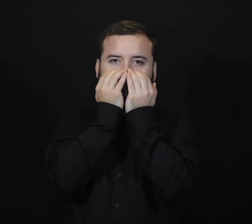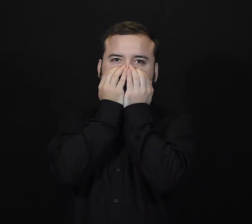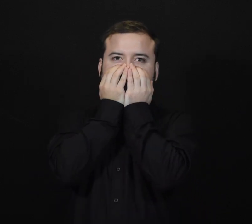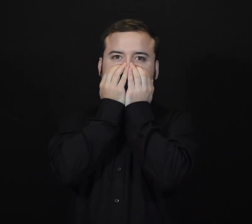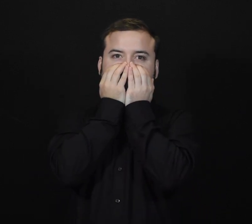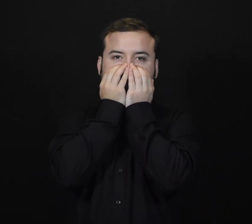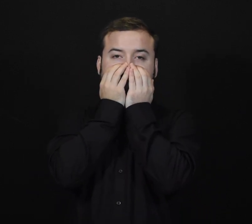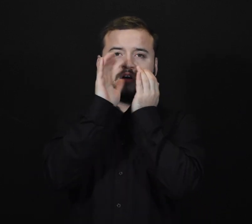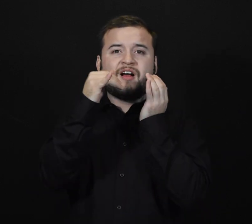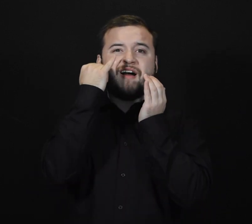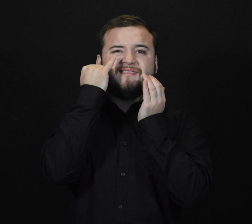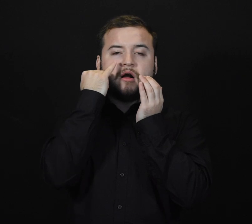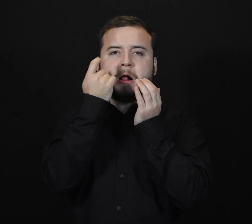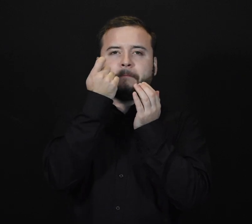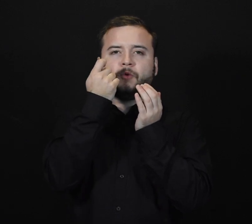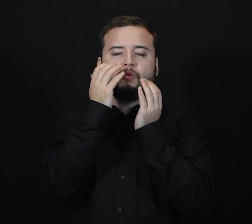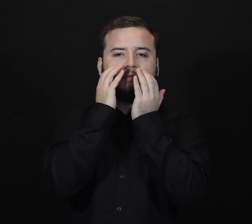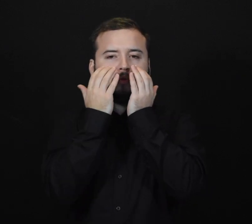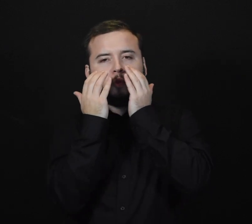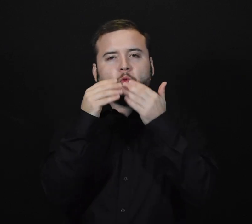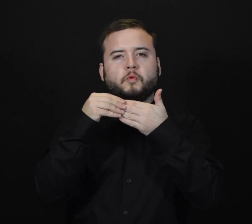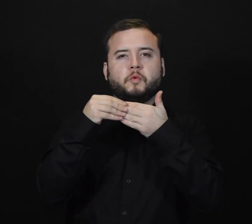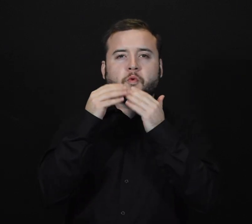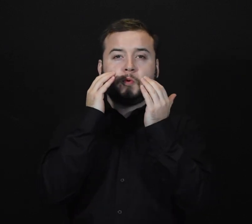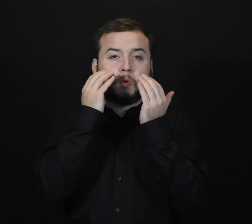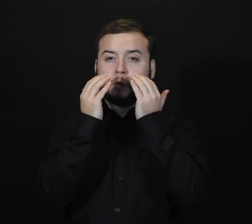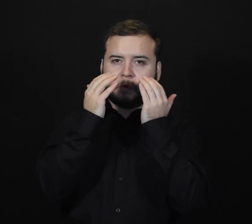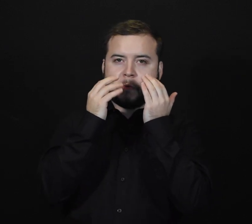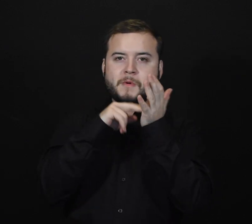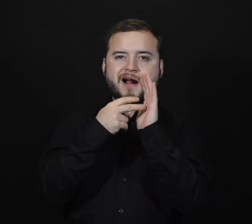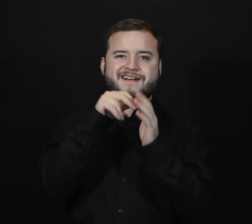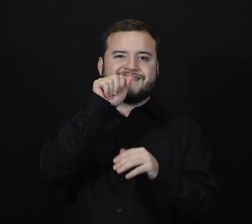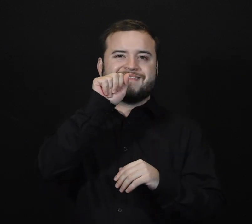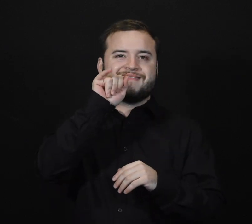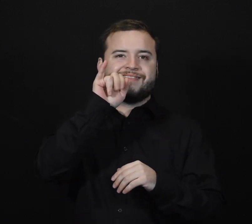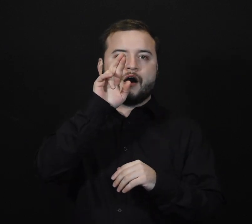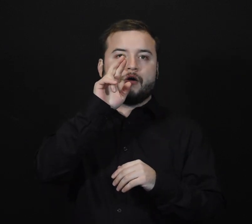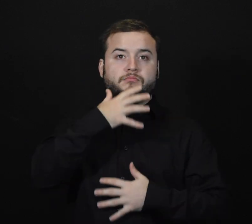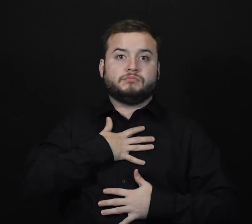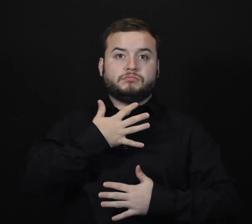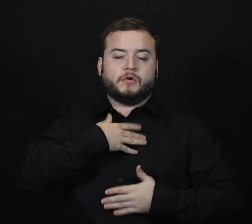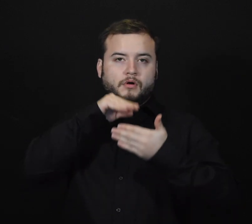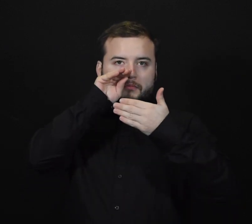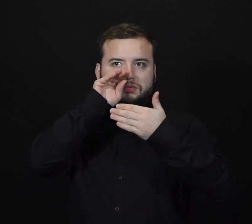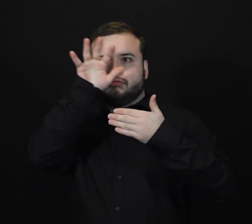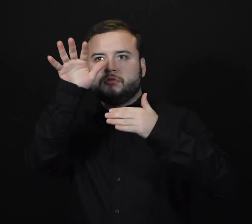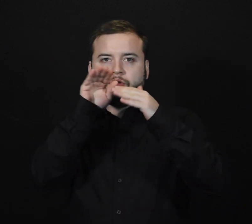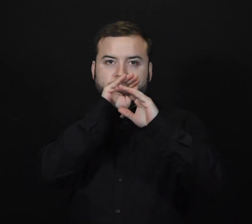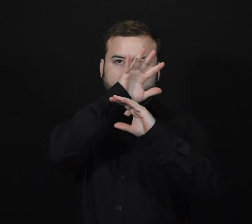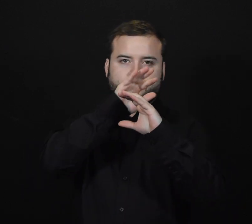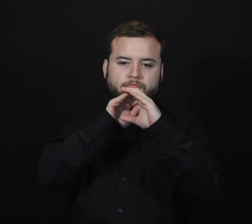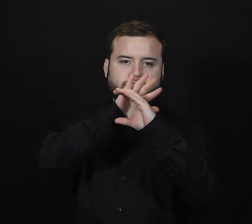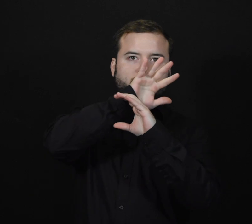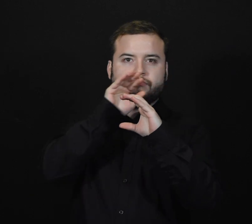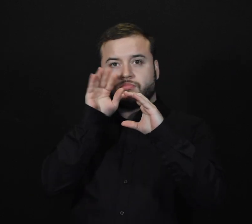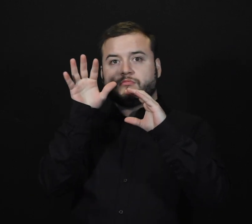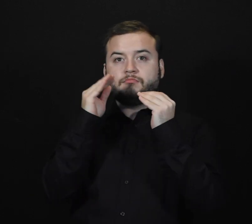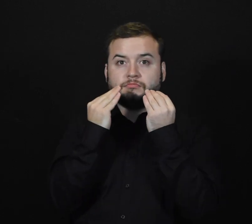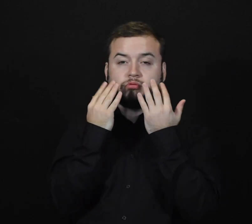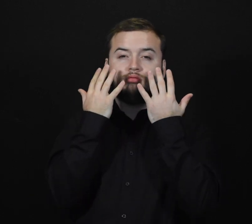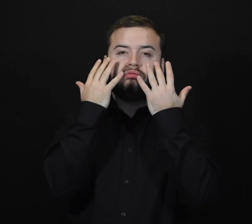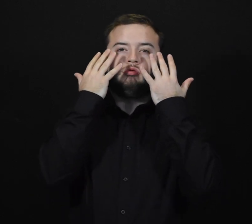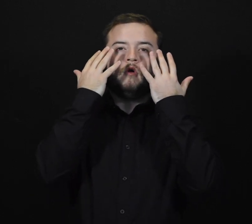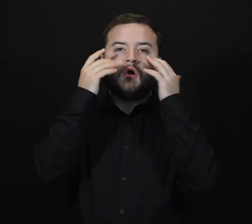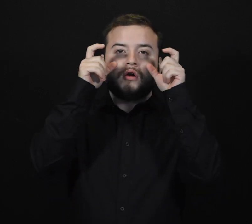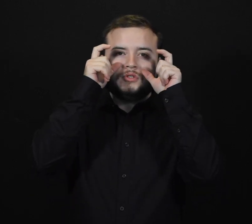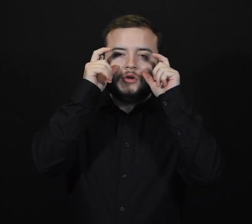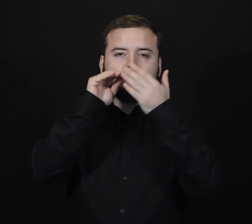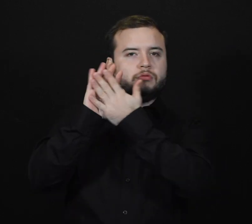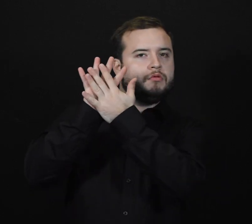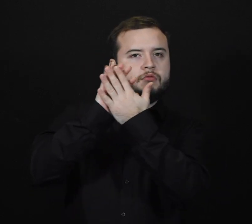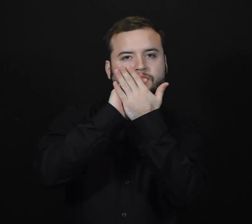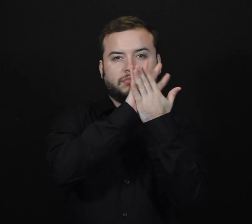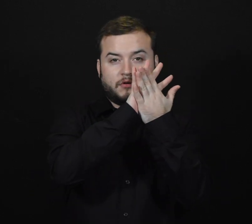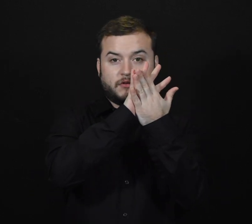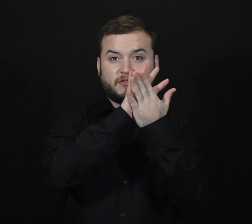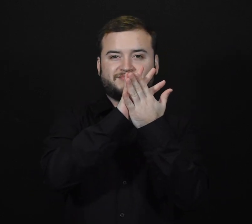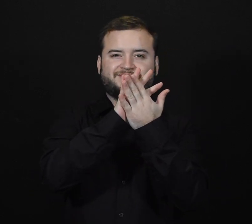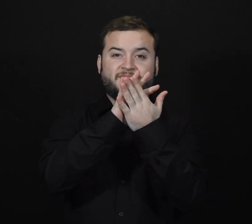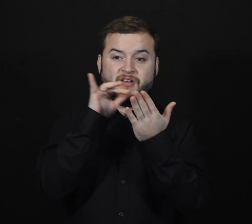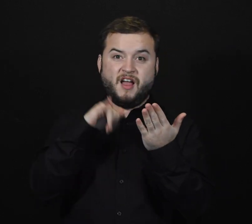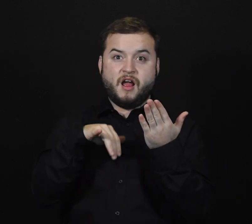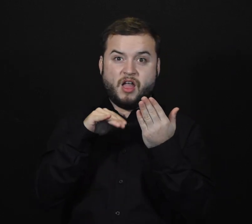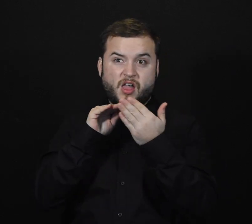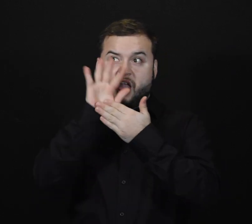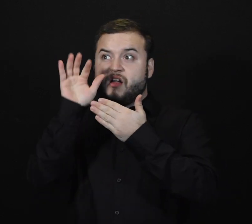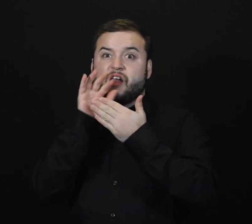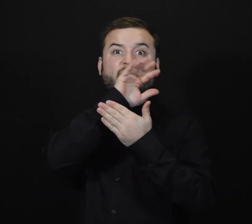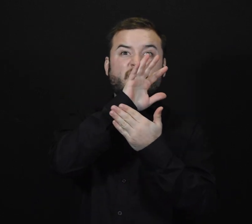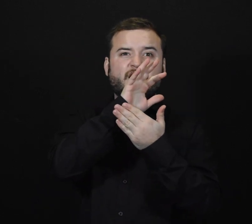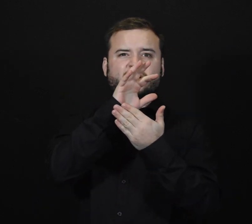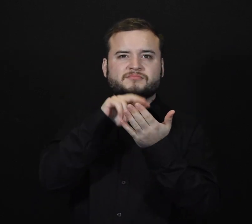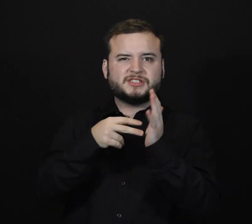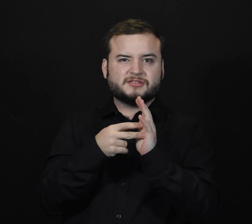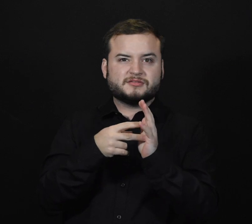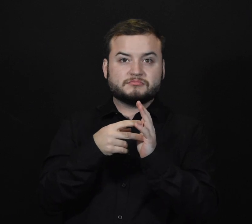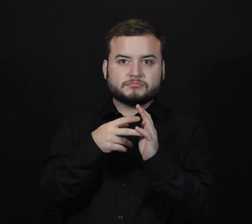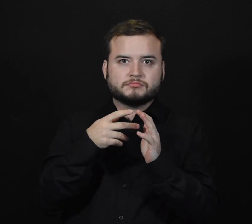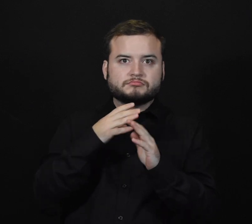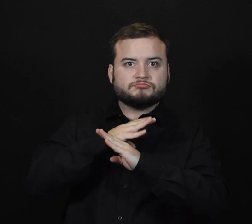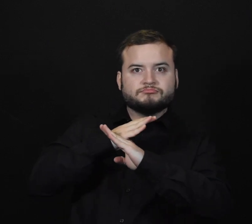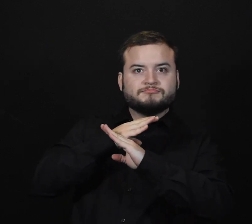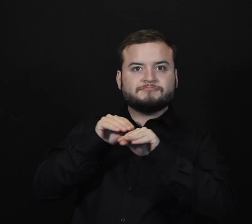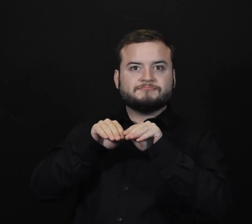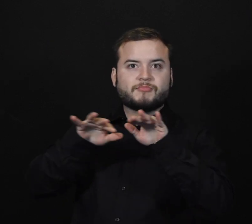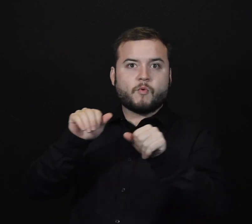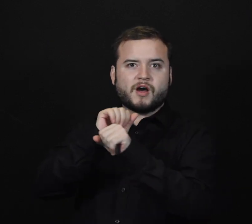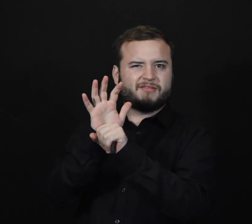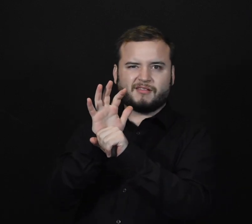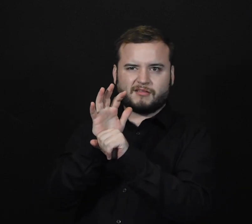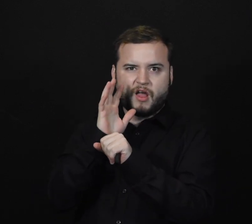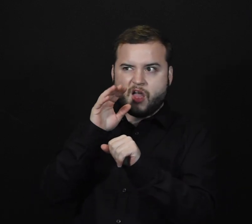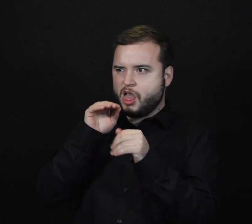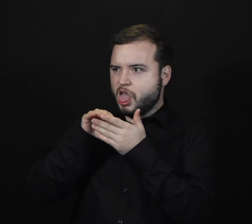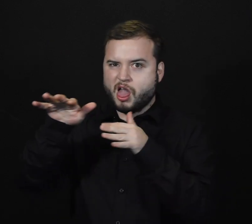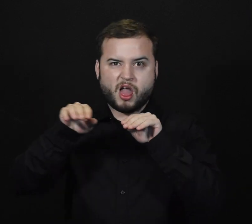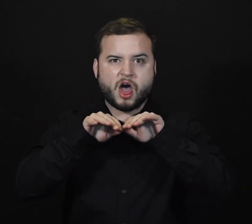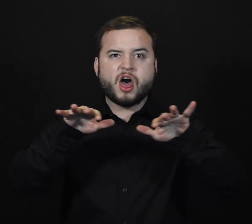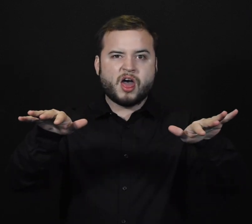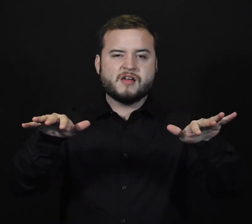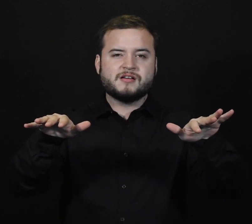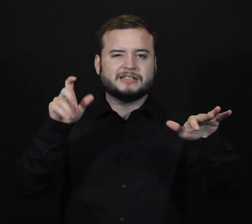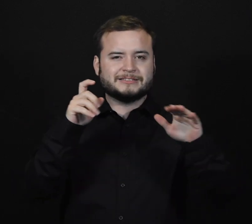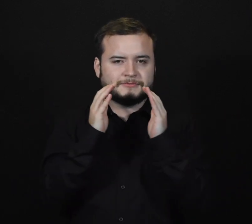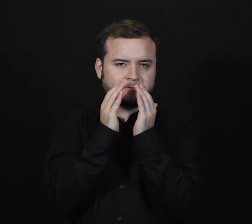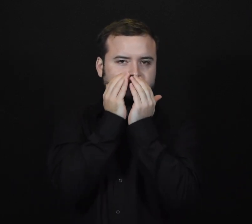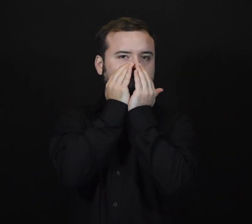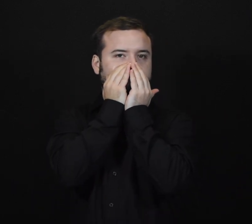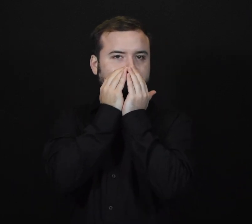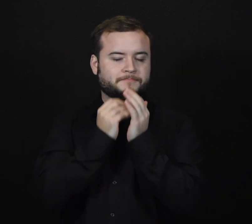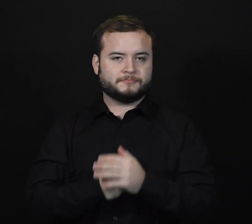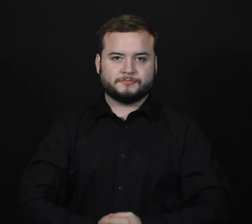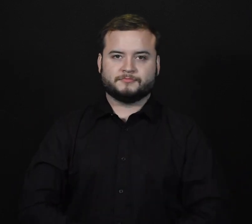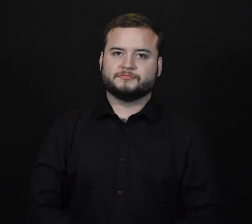If it is loose, air can escape from your mask, which can fog your glasses and is also less effective for preventing spread of COVID-19.